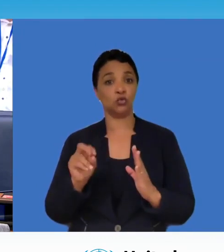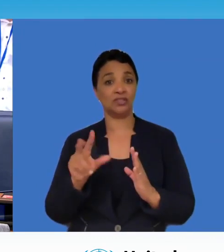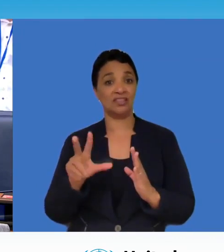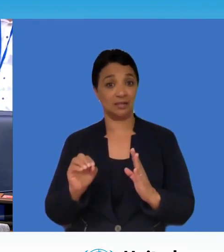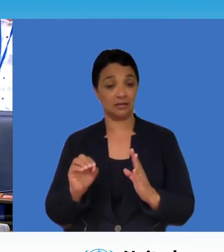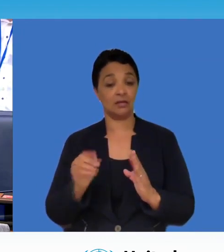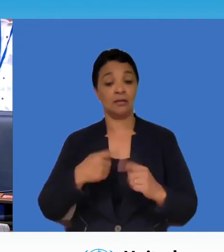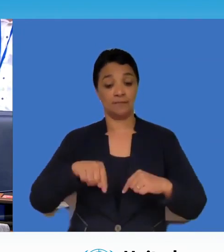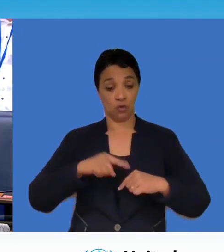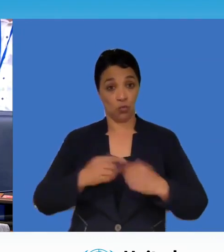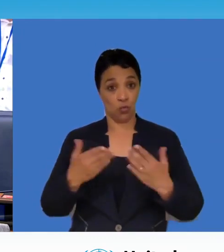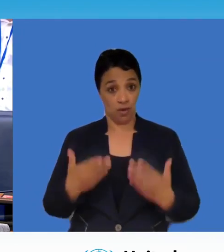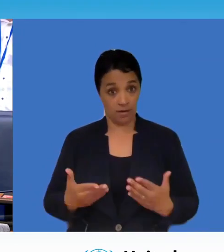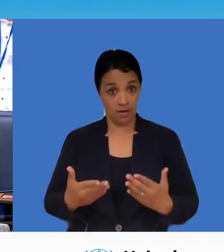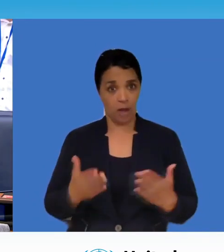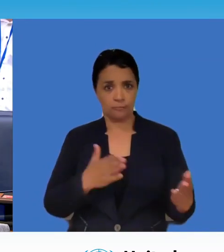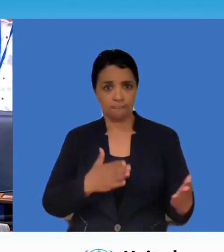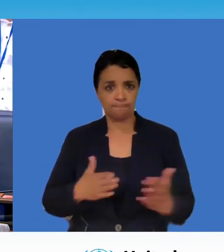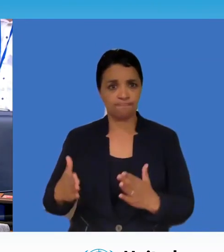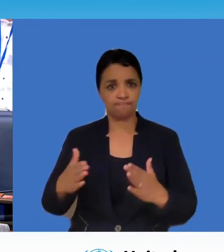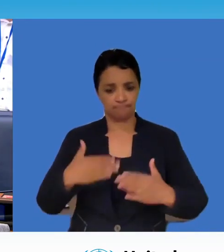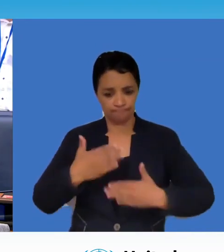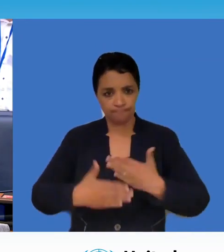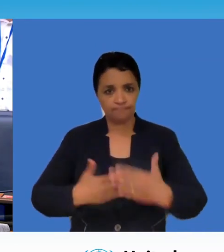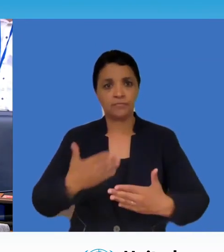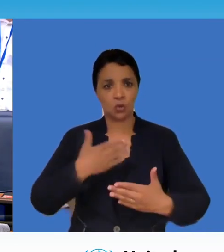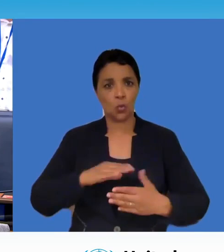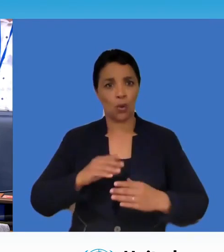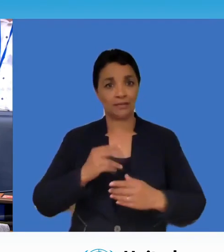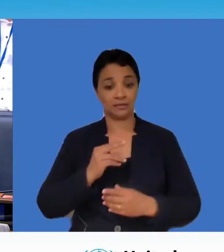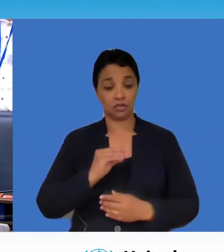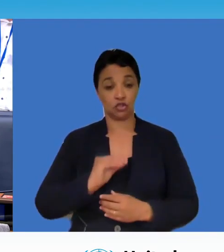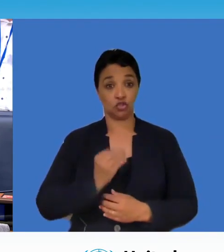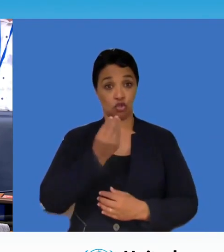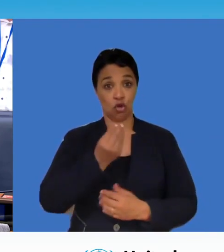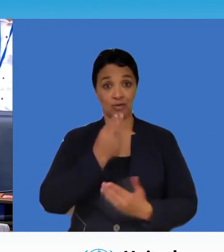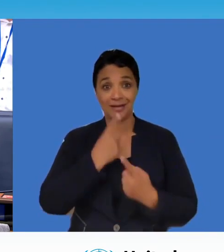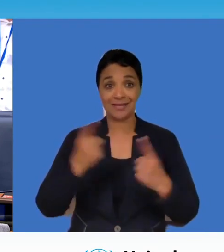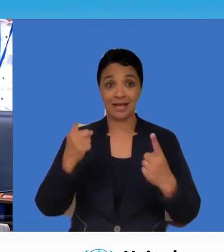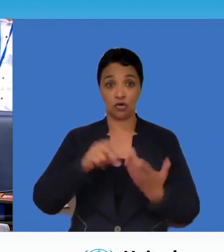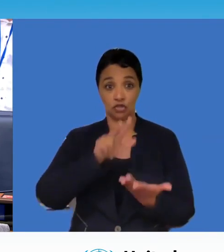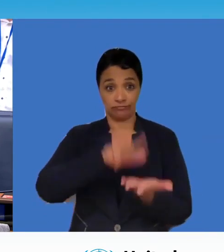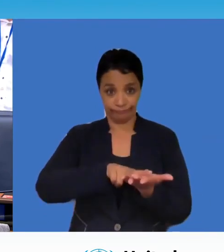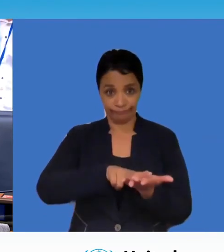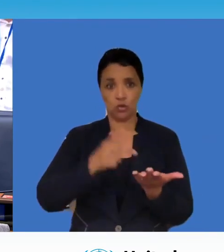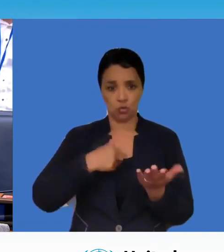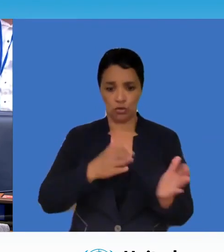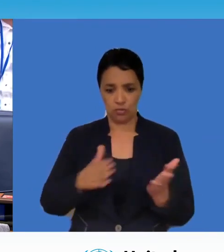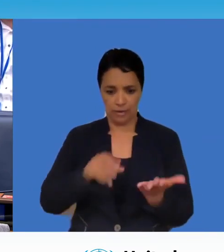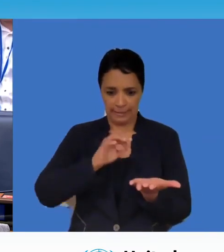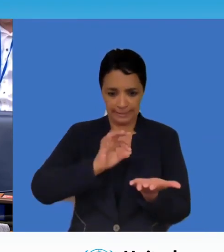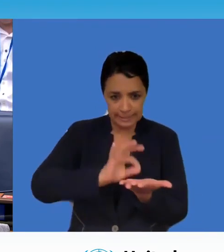is preparing to ratify this two currently govern Mongolia is preparing declaration furthermore